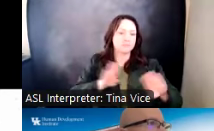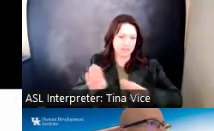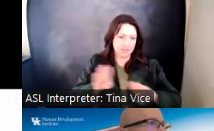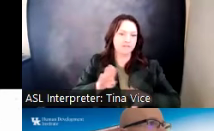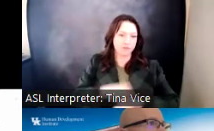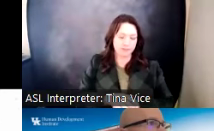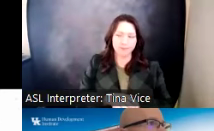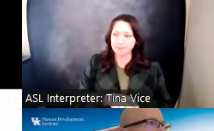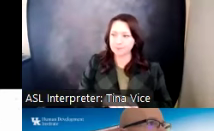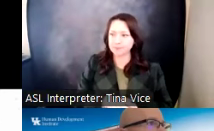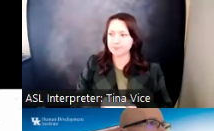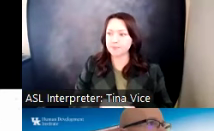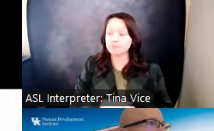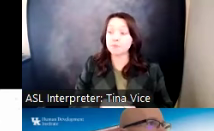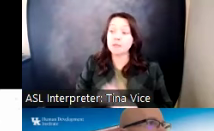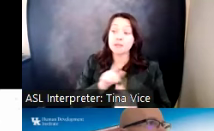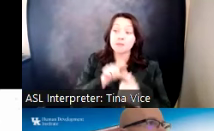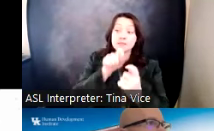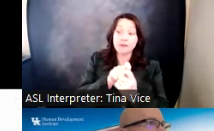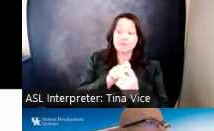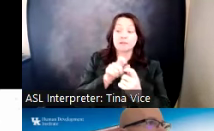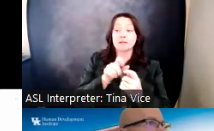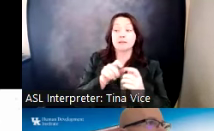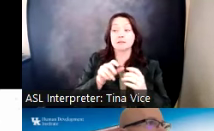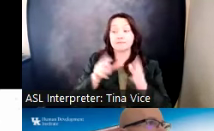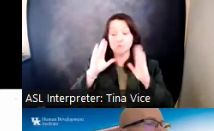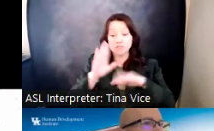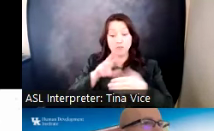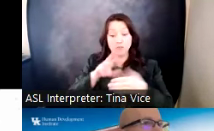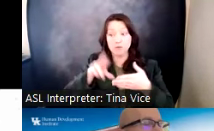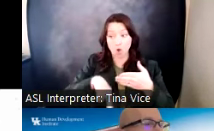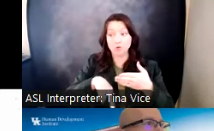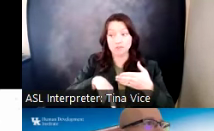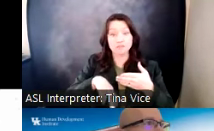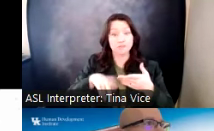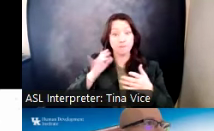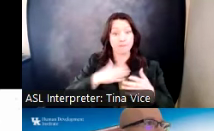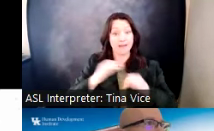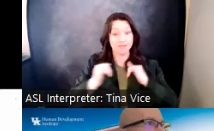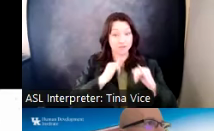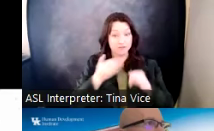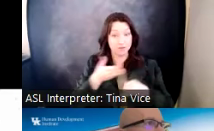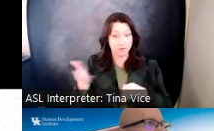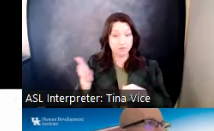So particularly pertaining to the results of those qualitative interviews um at the intrapersonal level, both